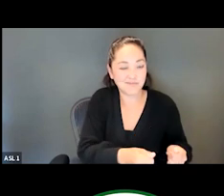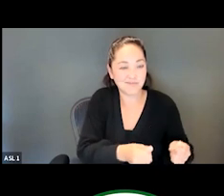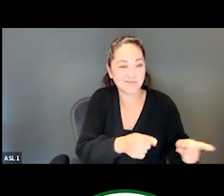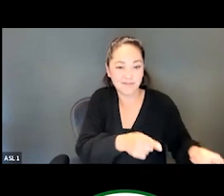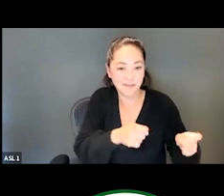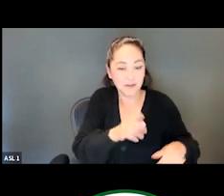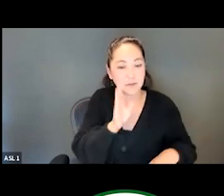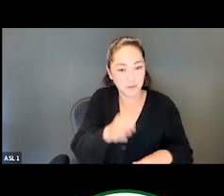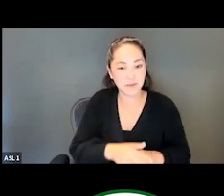into a part.